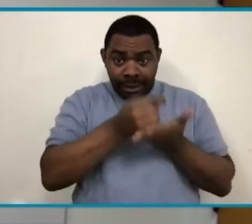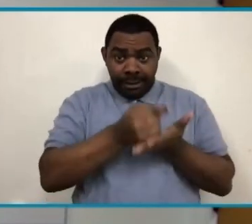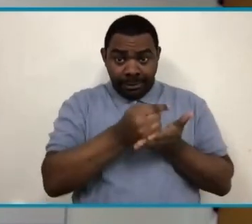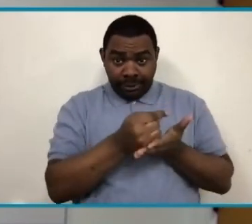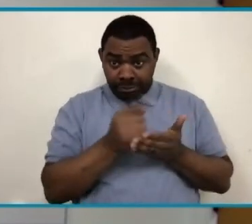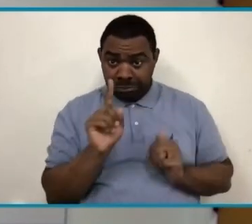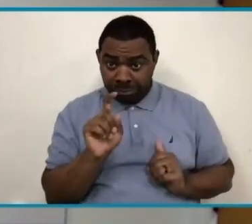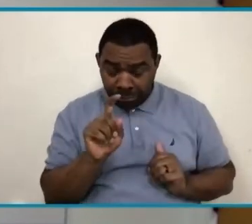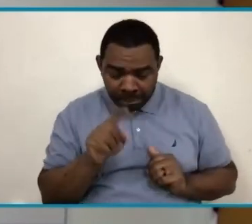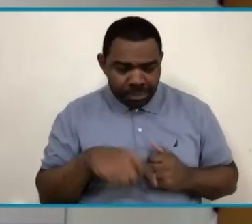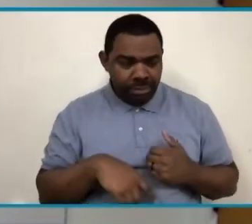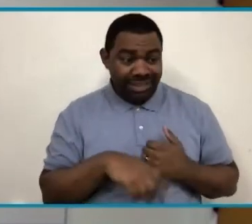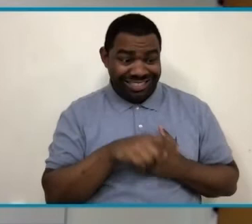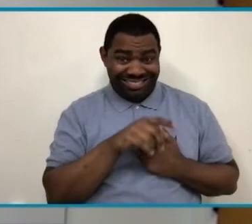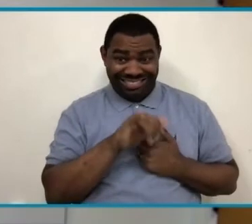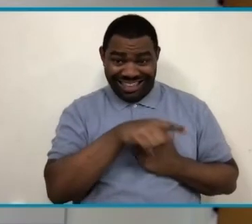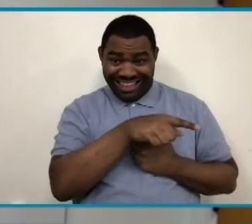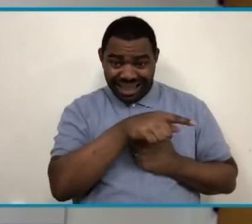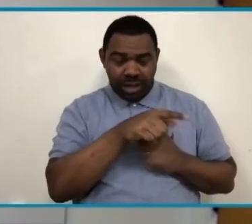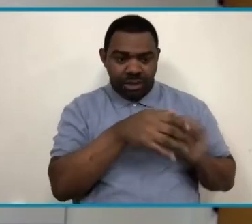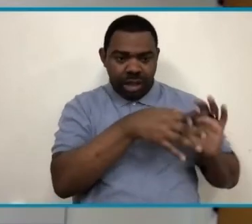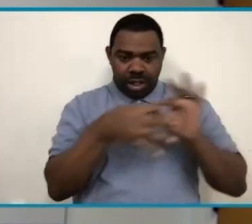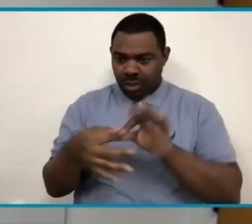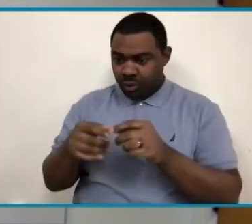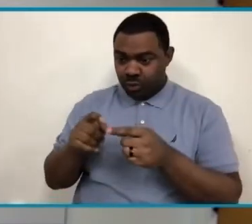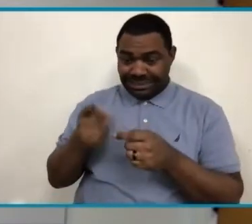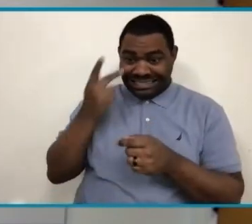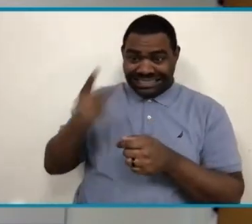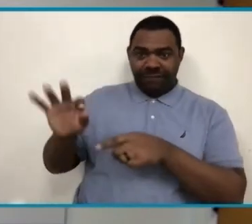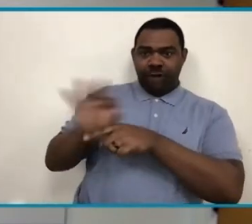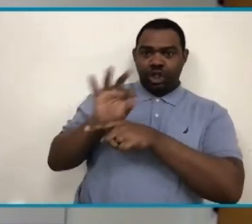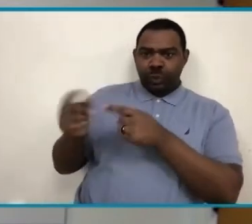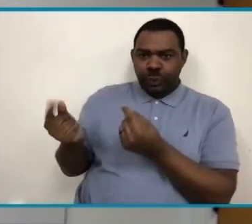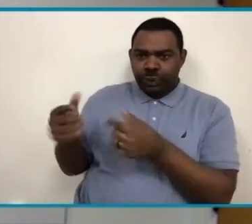at all with what we see in terms of the functional connectivity metrics that we're looking at.